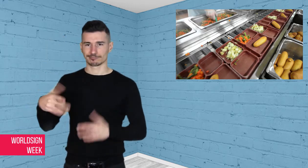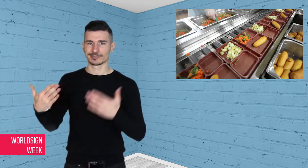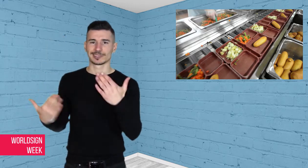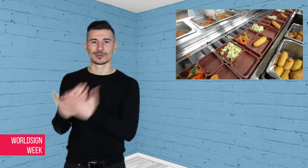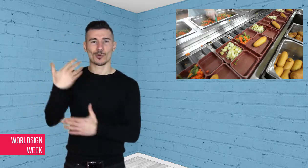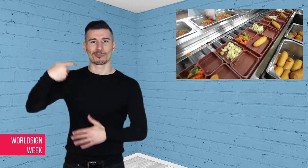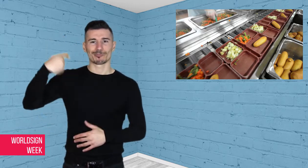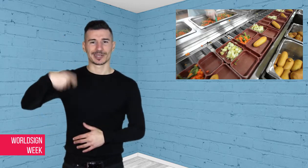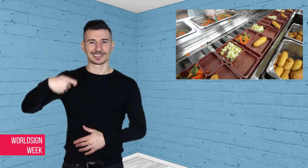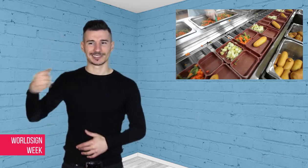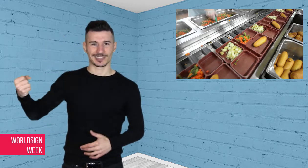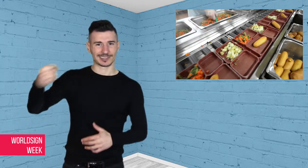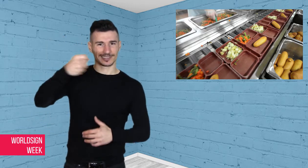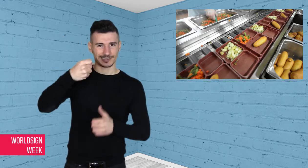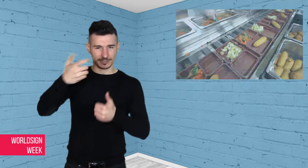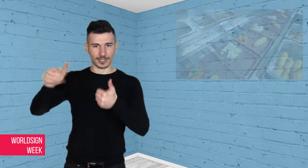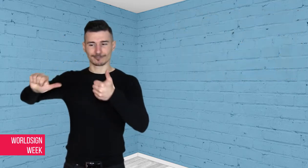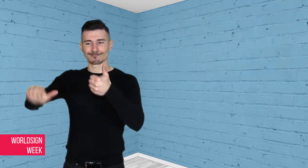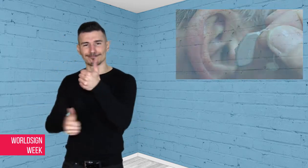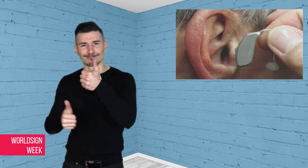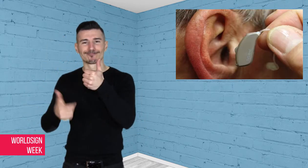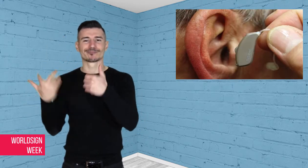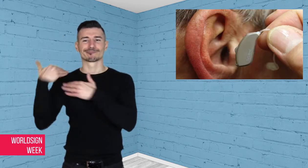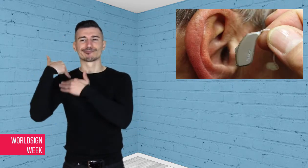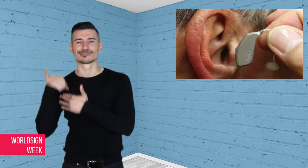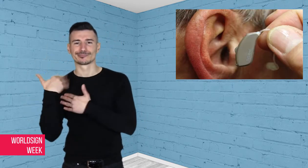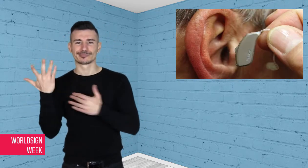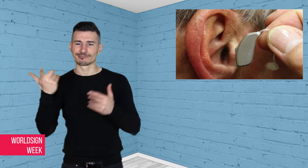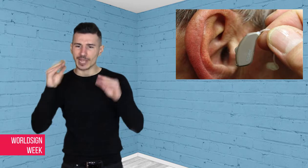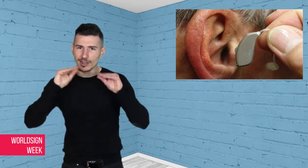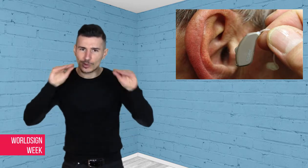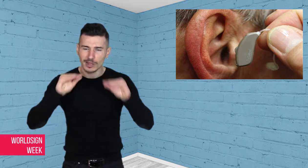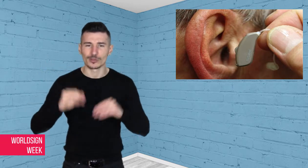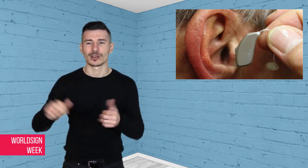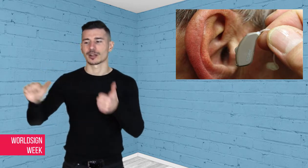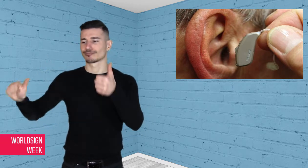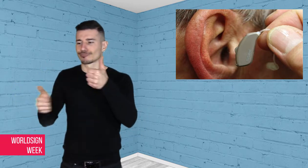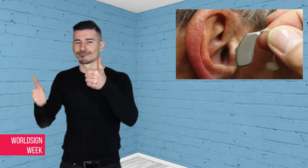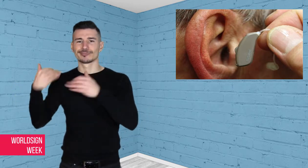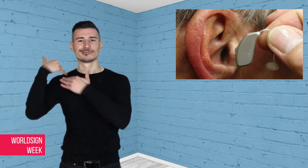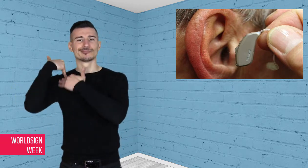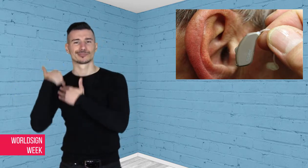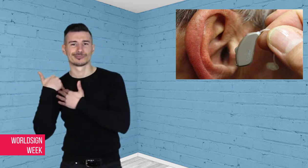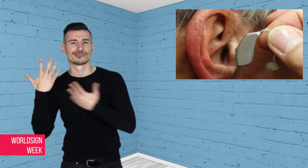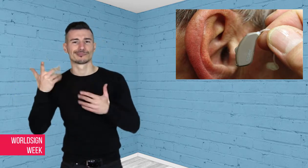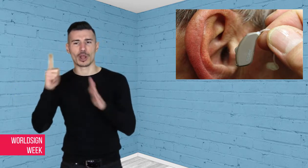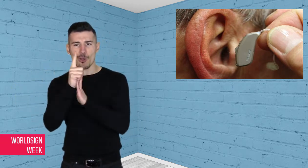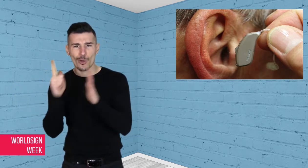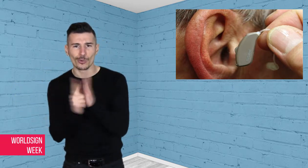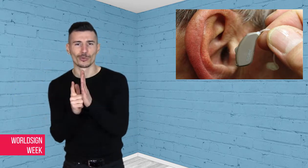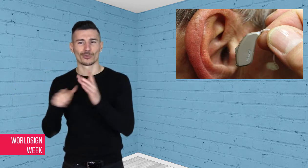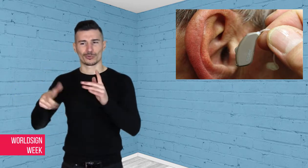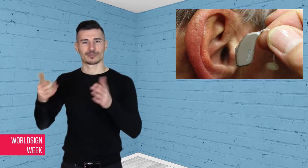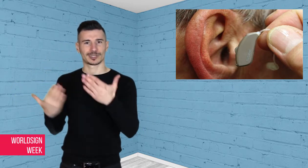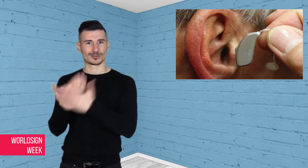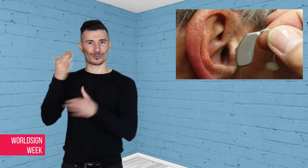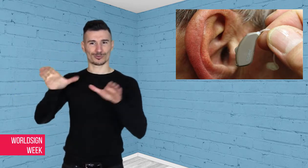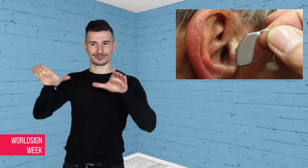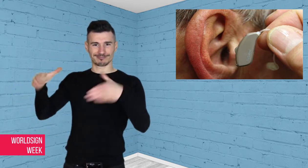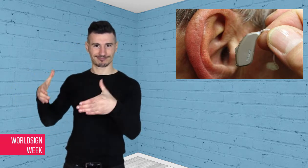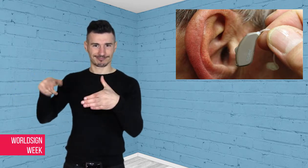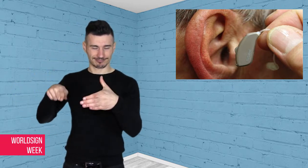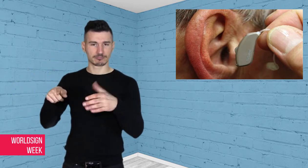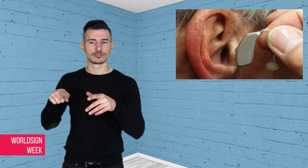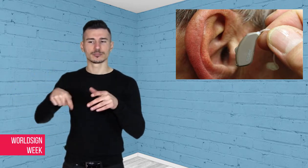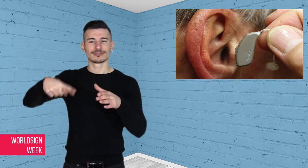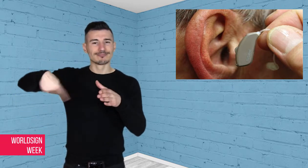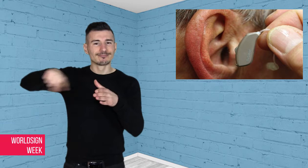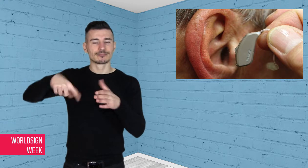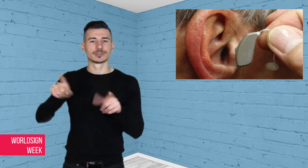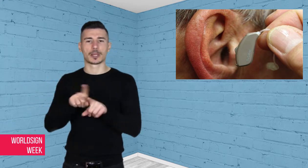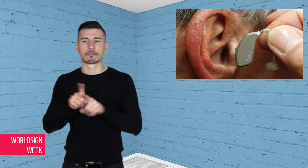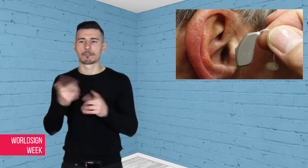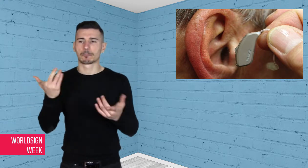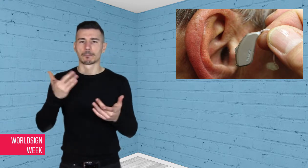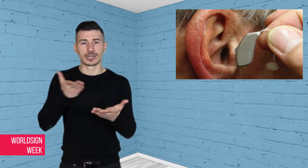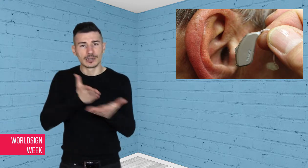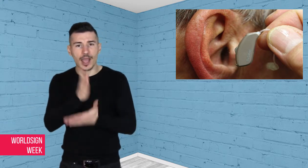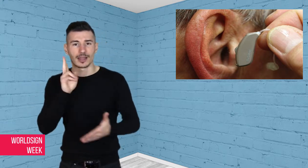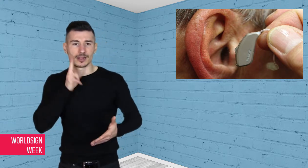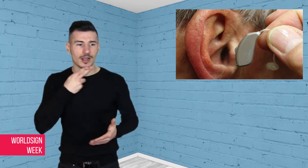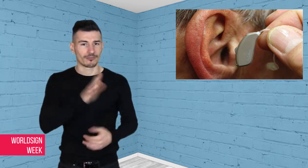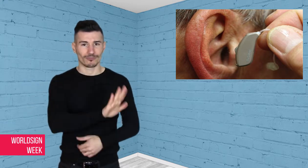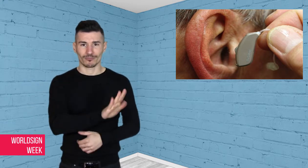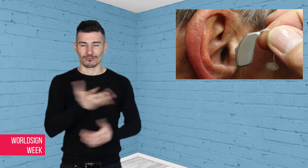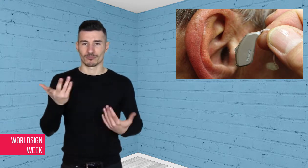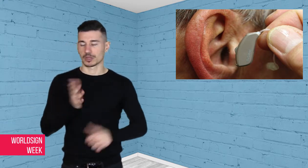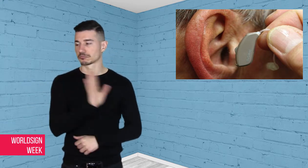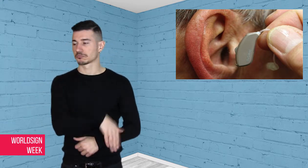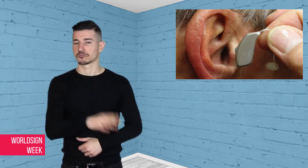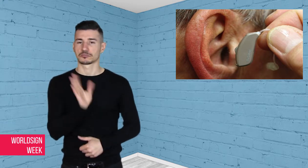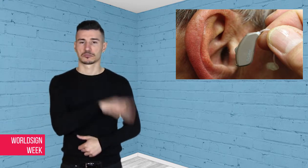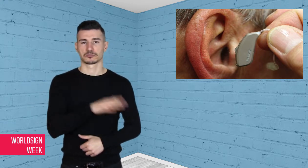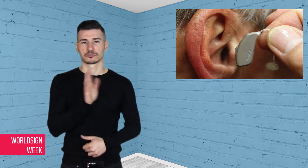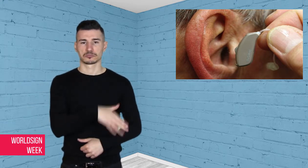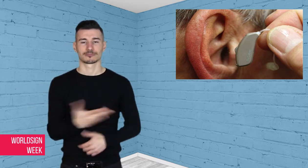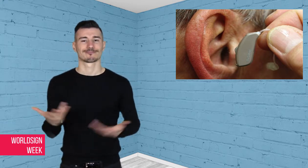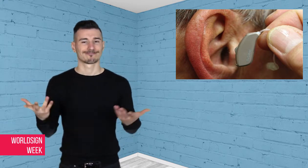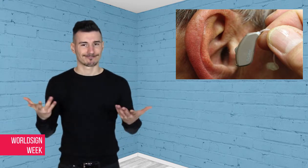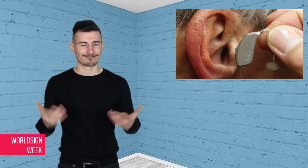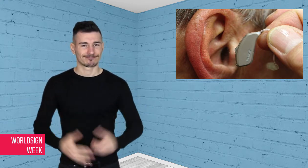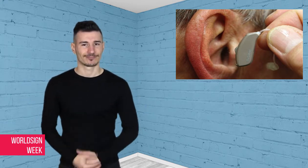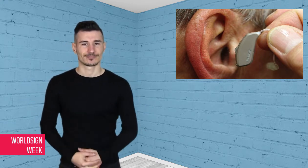denying rights for all Deaf people.